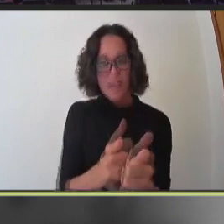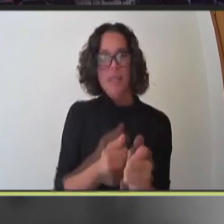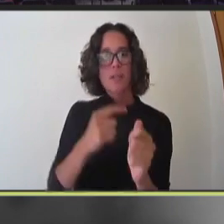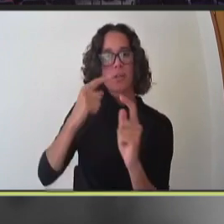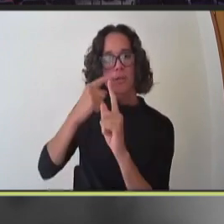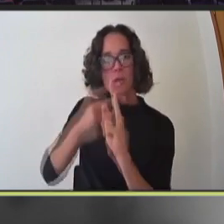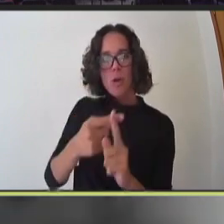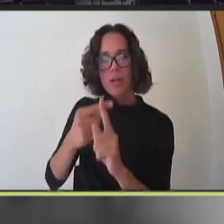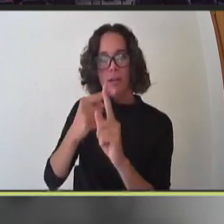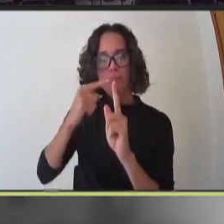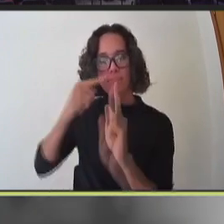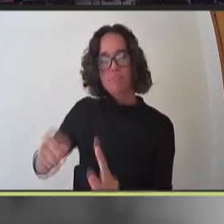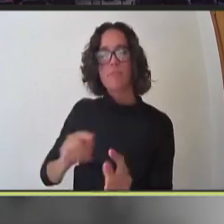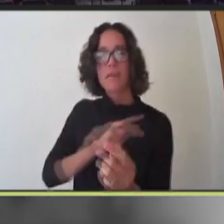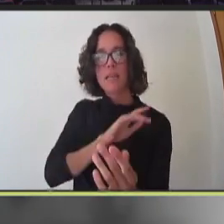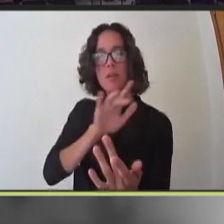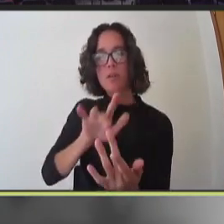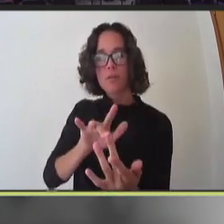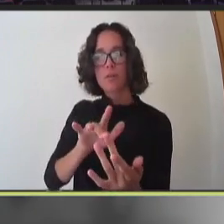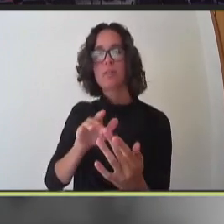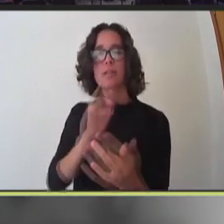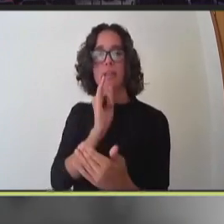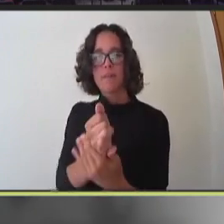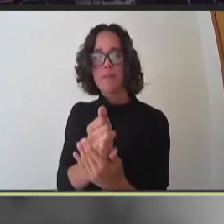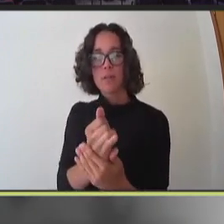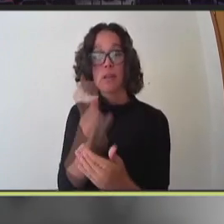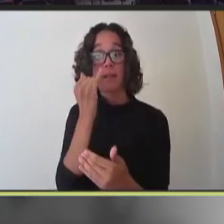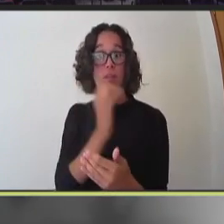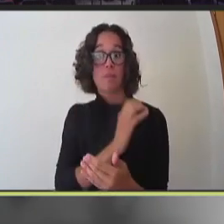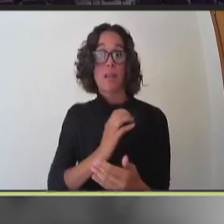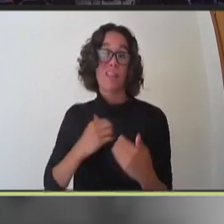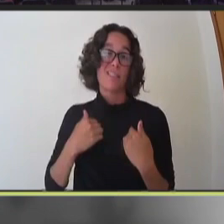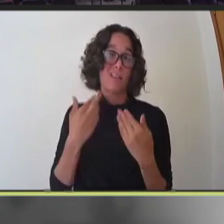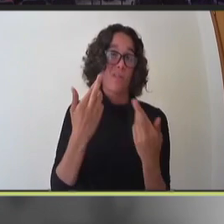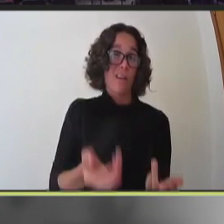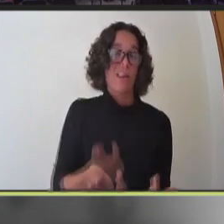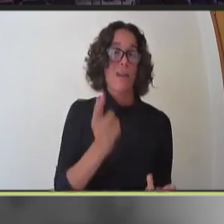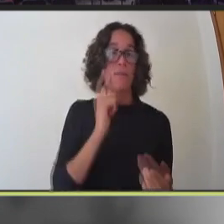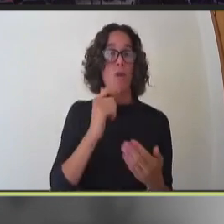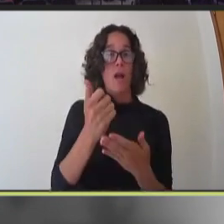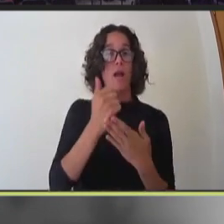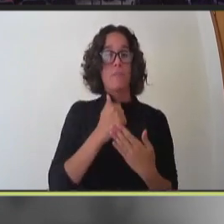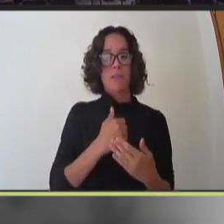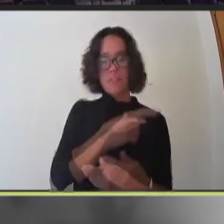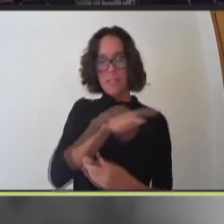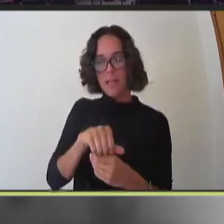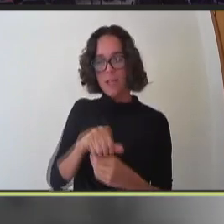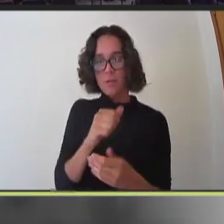if the committee has any recommendations for helping us to engage and prioritize with